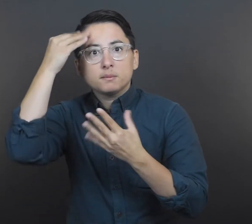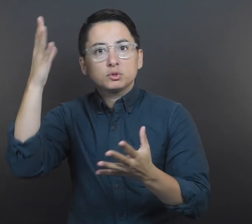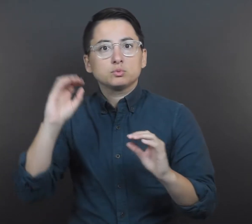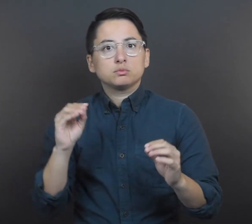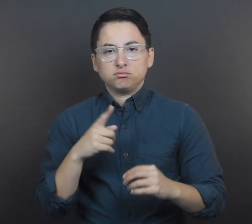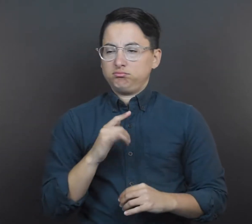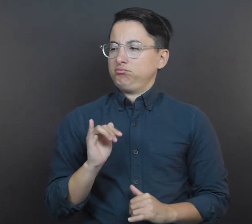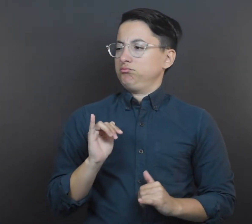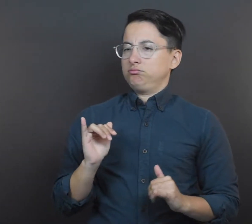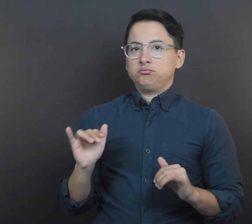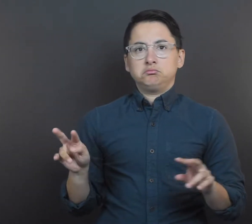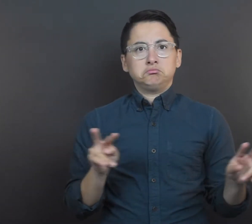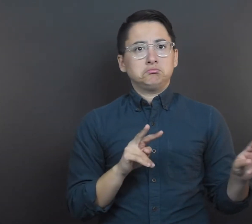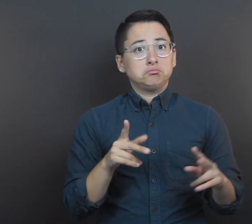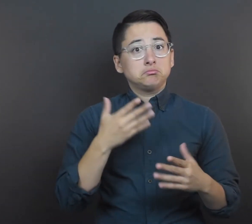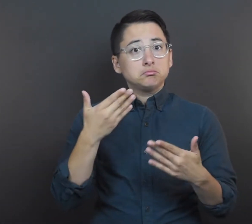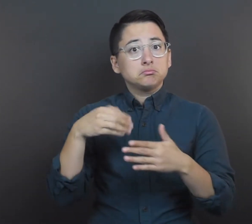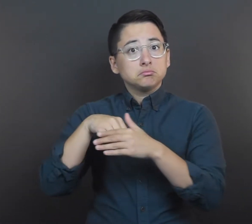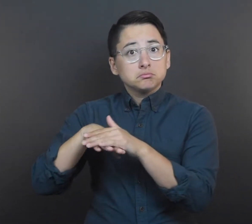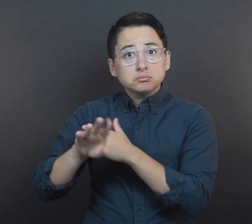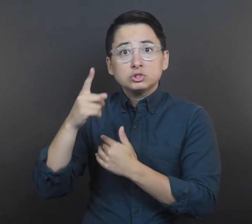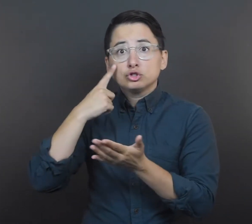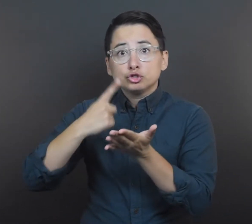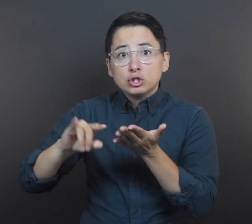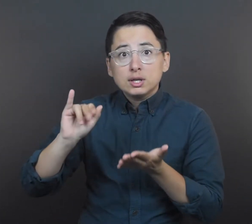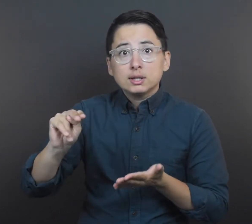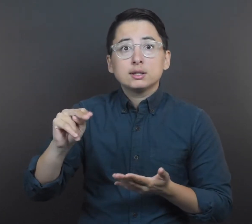No media outlets trying to solicit information.